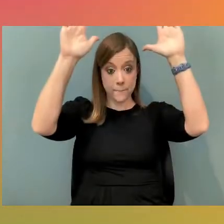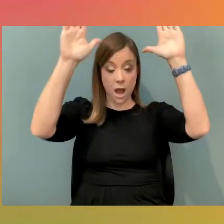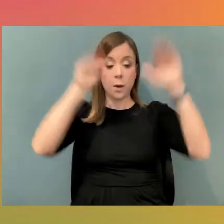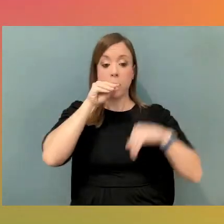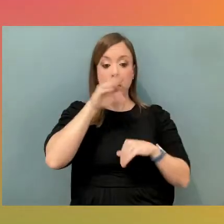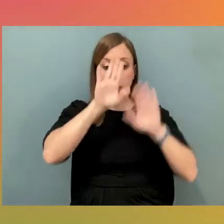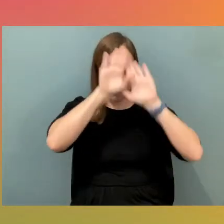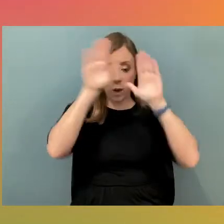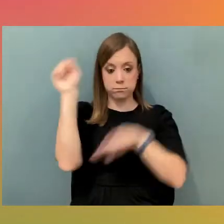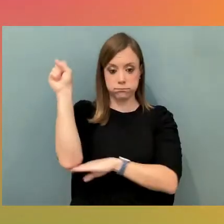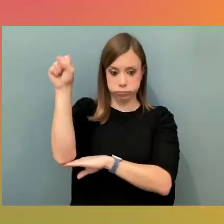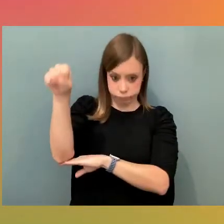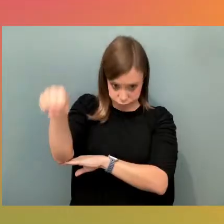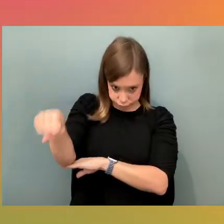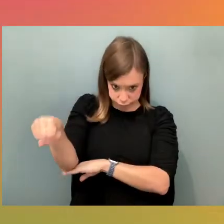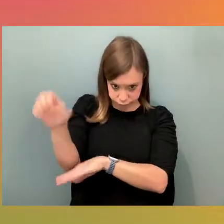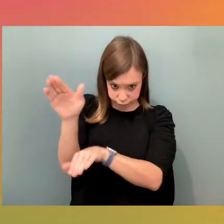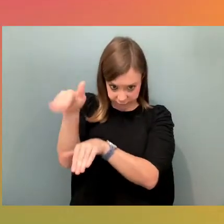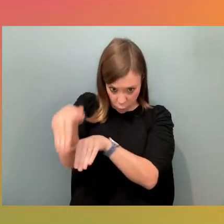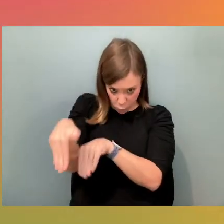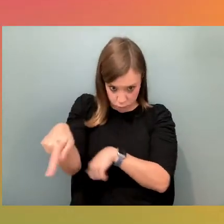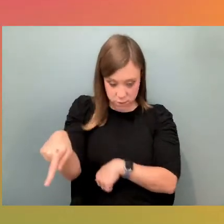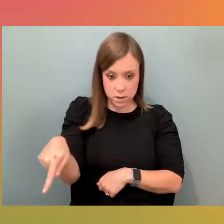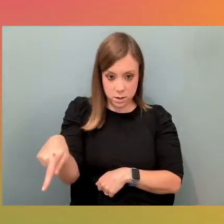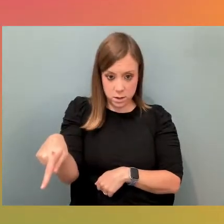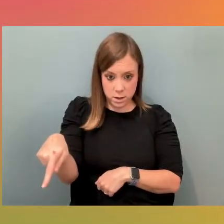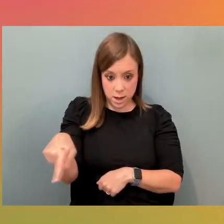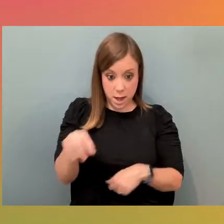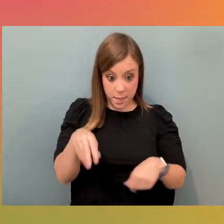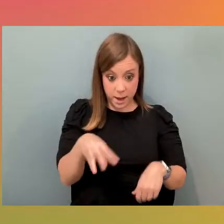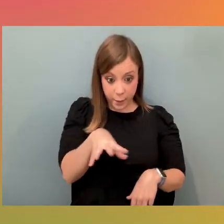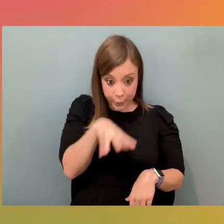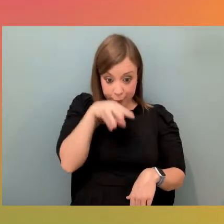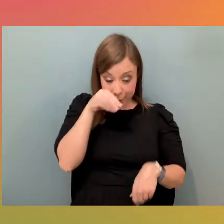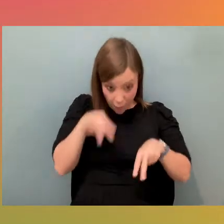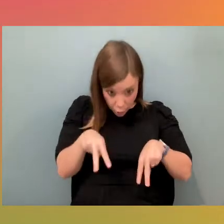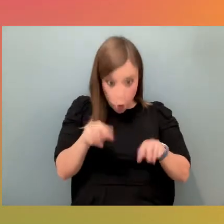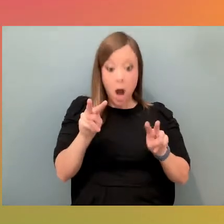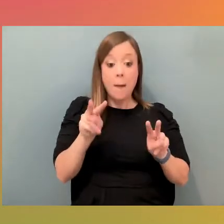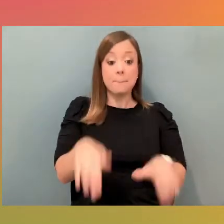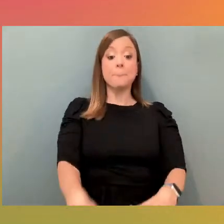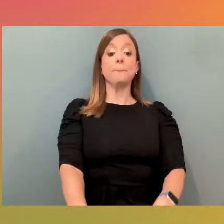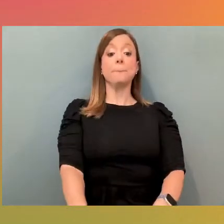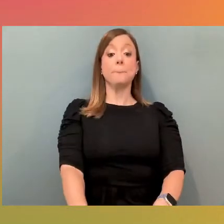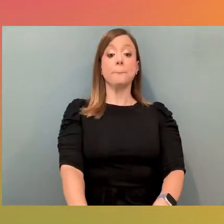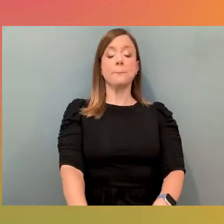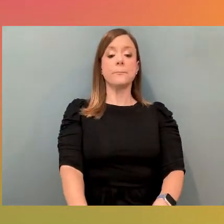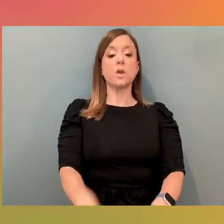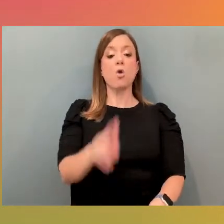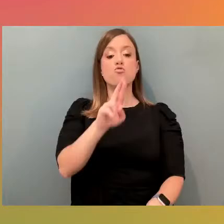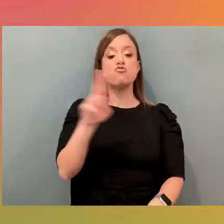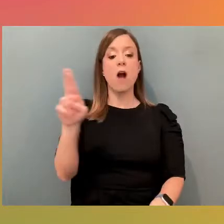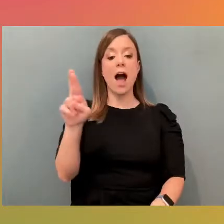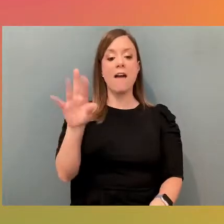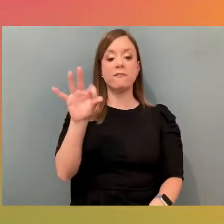LITTLE AS YOU INHALE, LIFT THE ARMS. EXHALE, FORWARD FOLD.